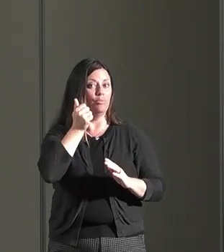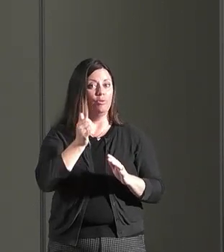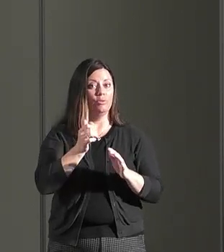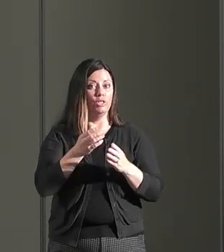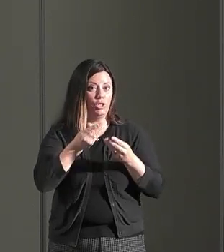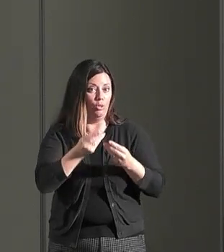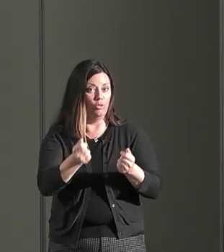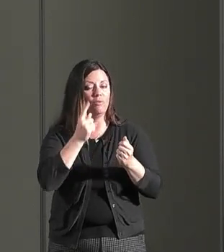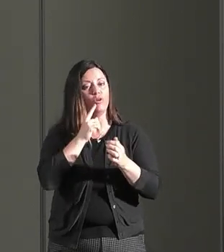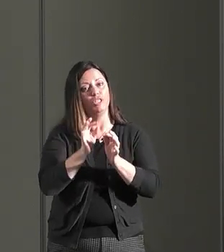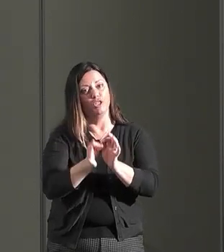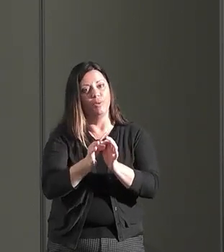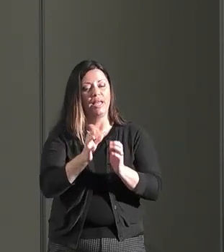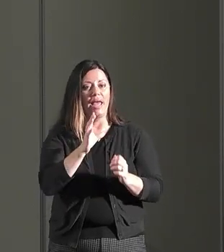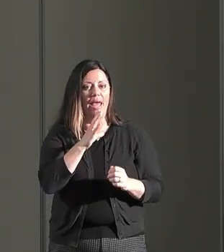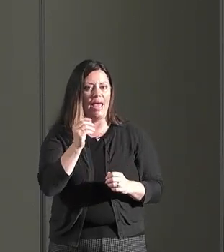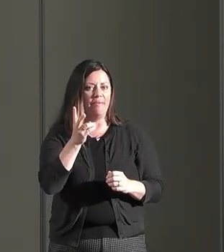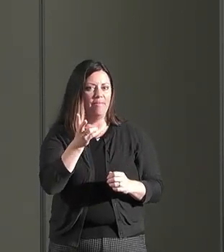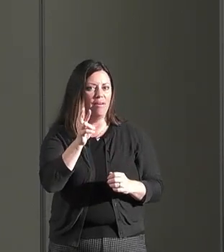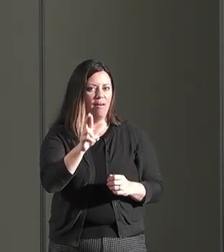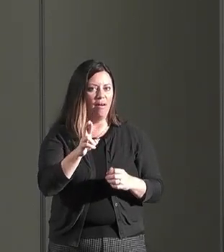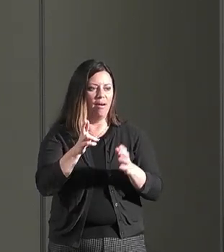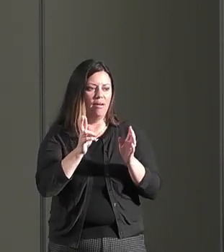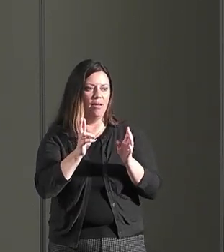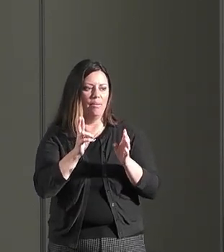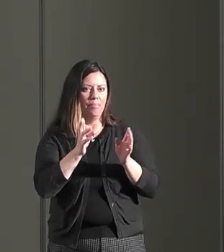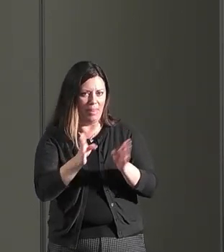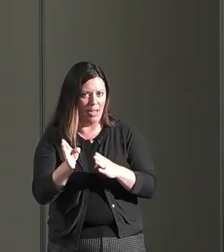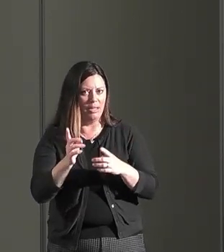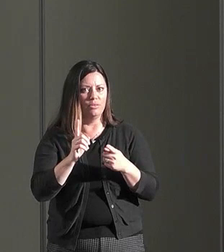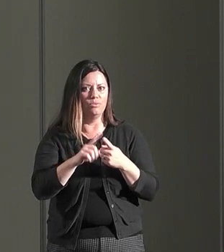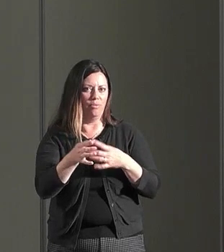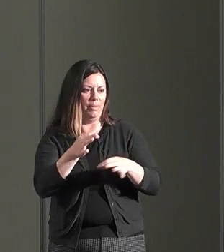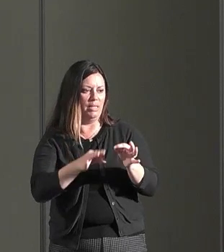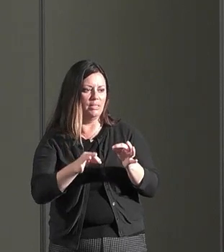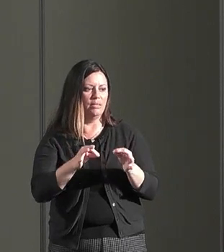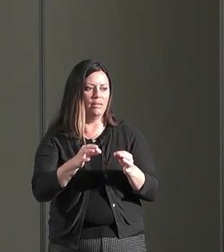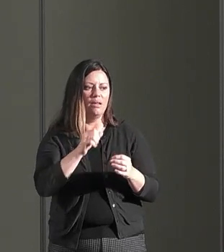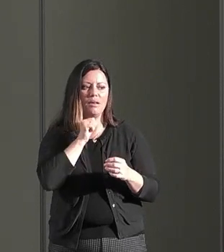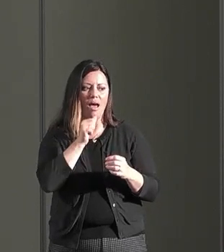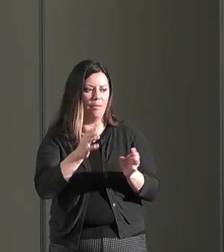and we are not planning to replace it. We are trying to come up with a system where